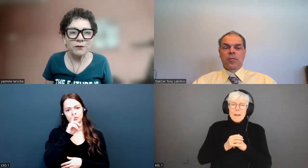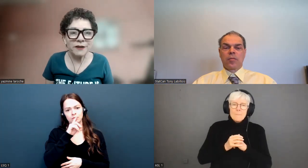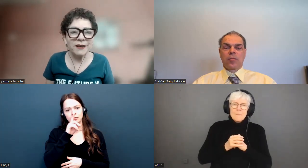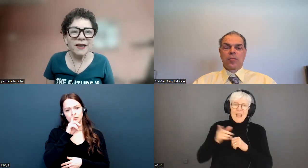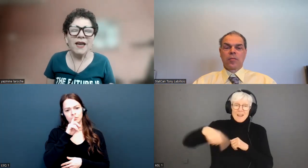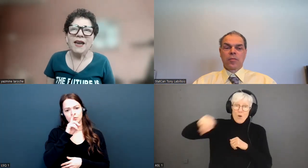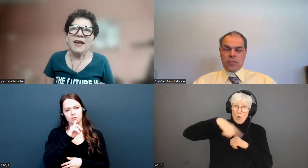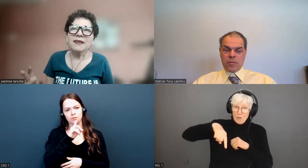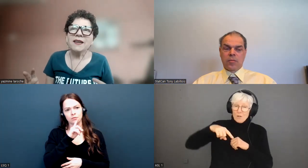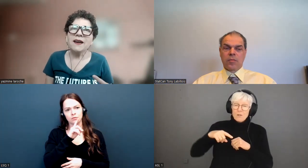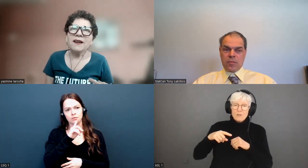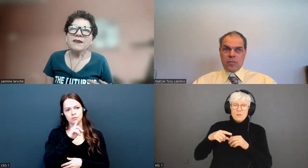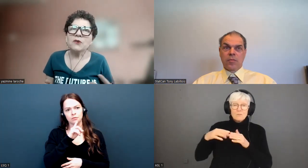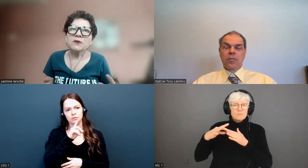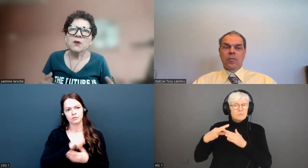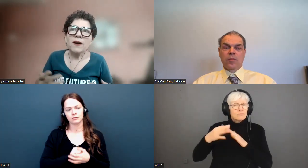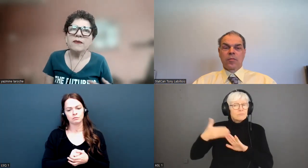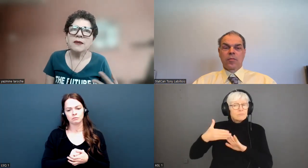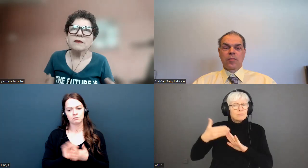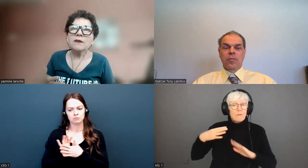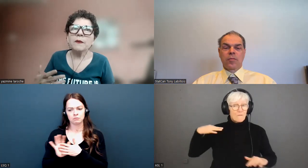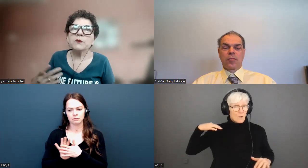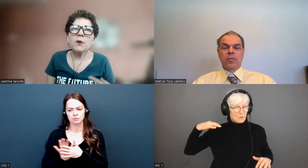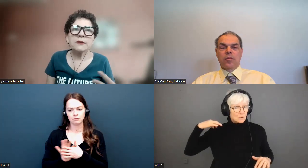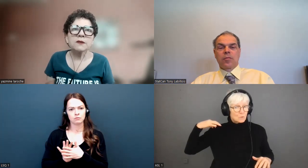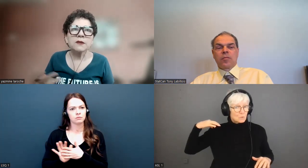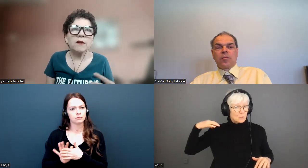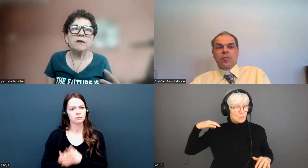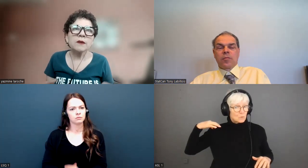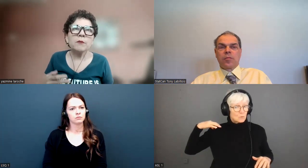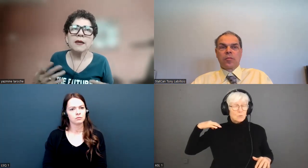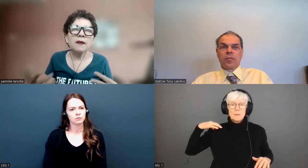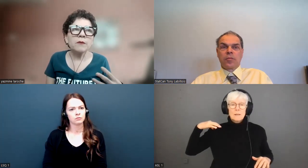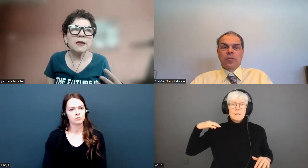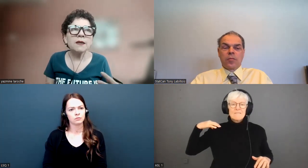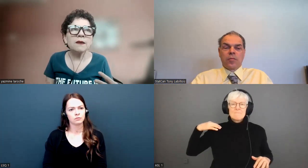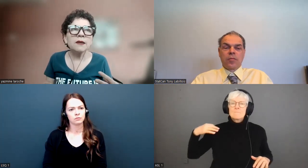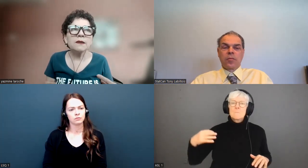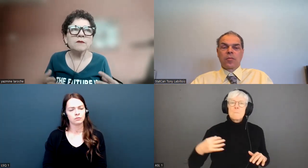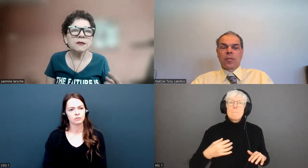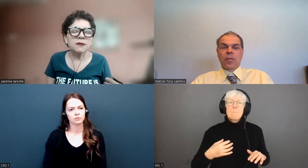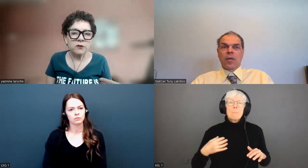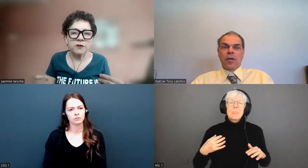driven and I you know so I think there's questions there I think many many of these initiatives